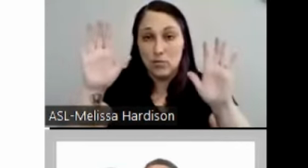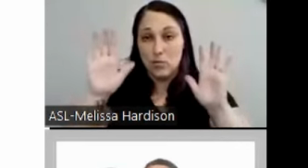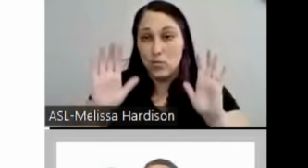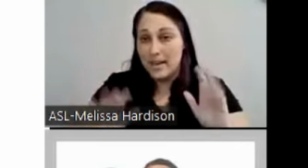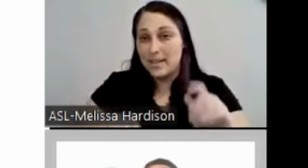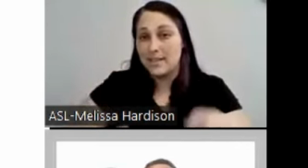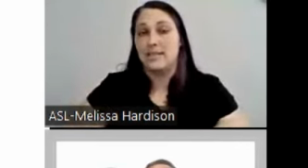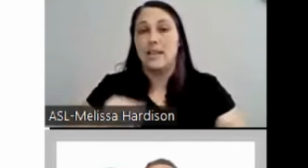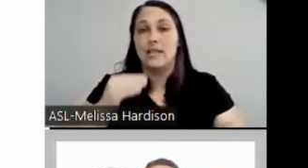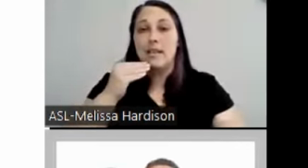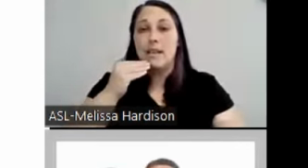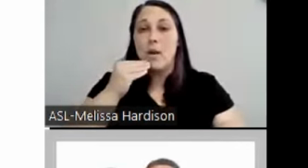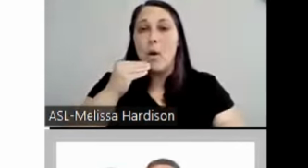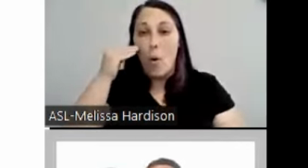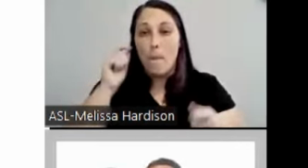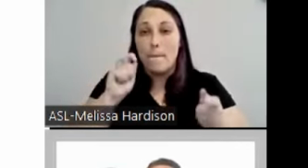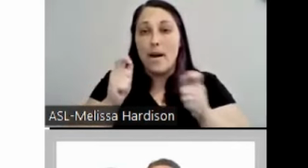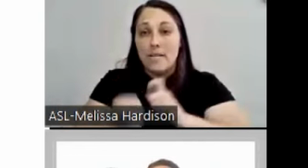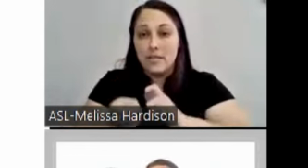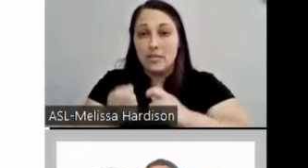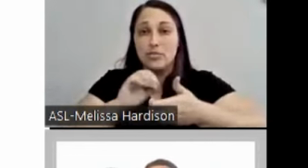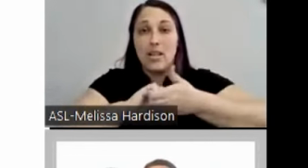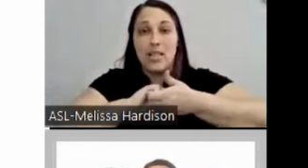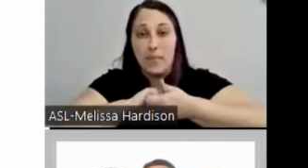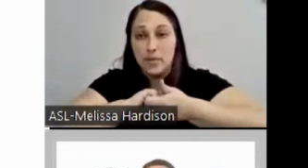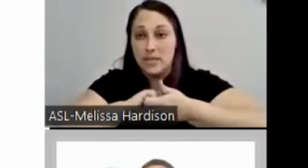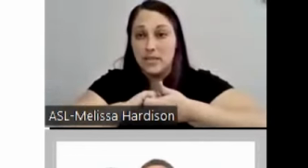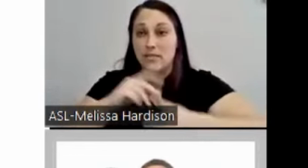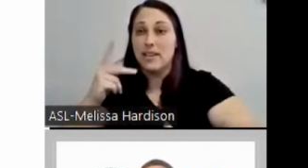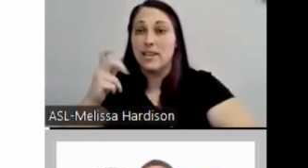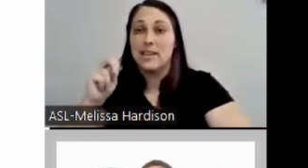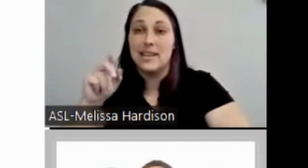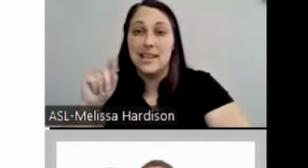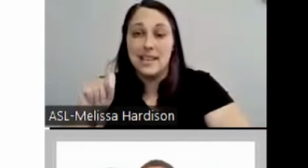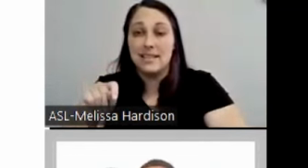I would be remiss if I did not include the things we have going on